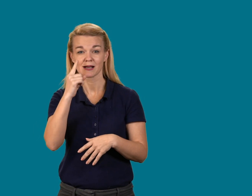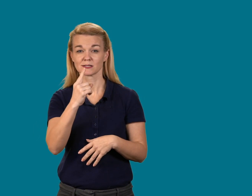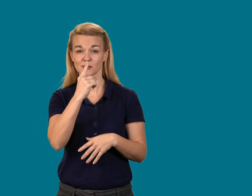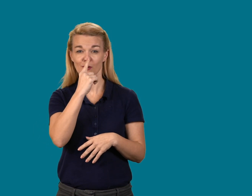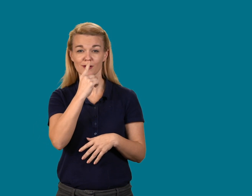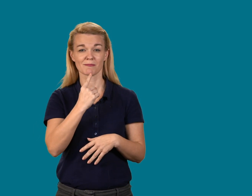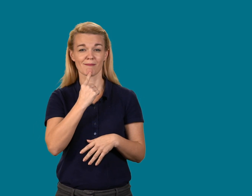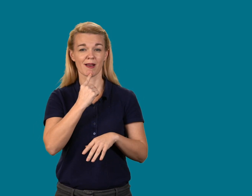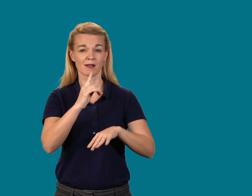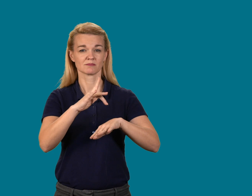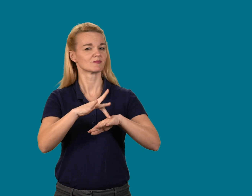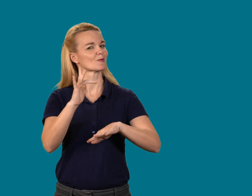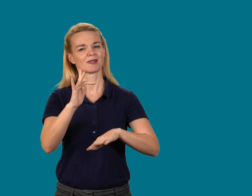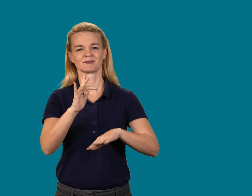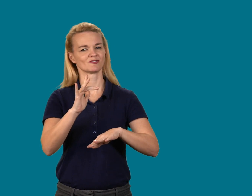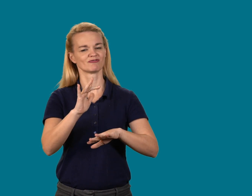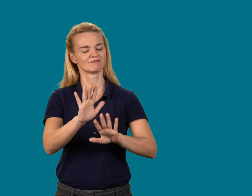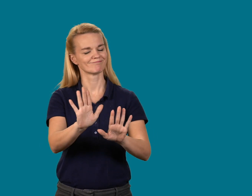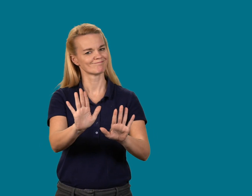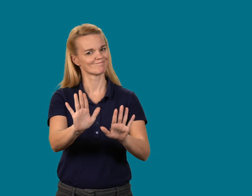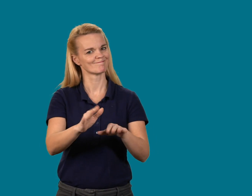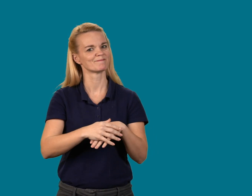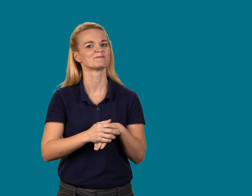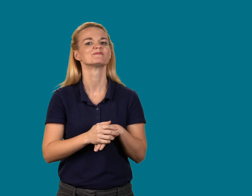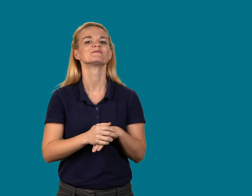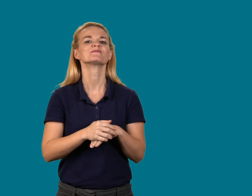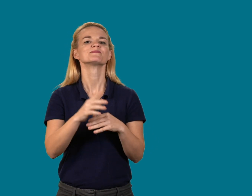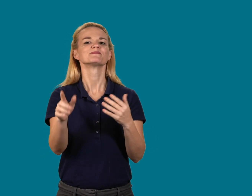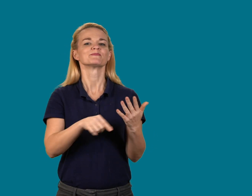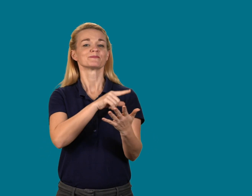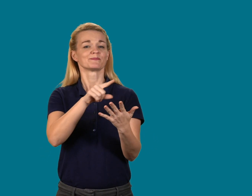avoid touching your eyes, nose, and mouth;